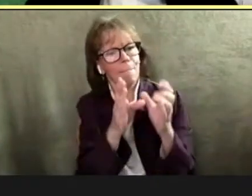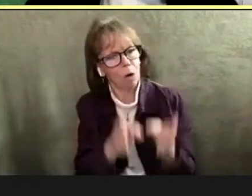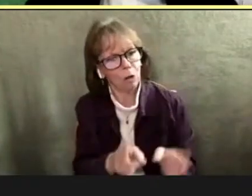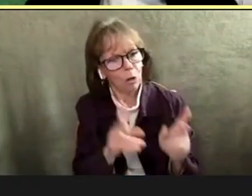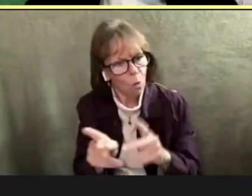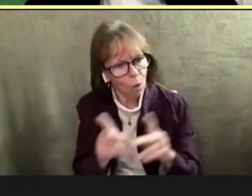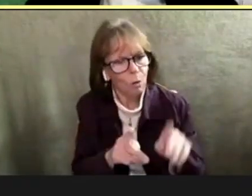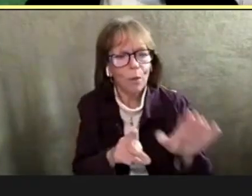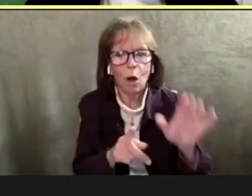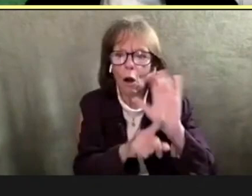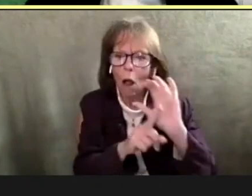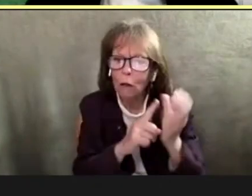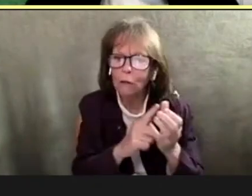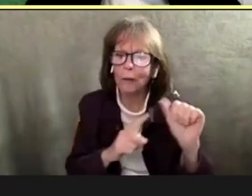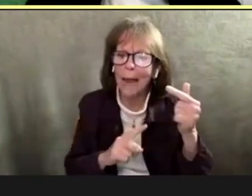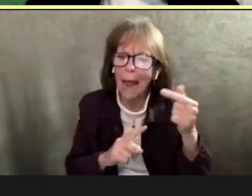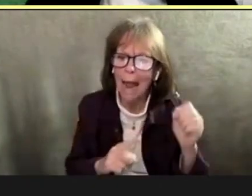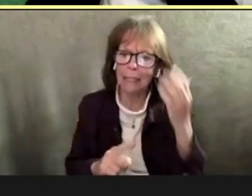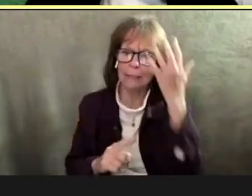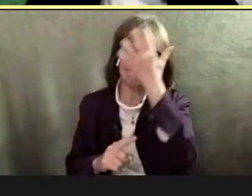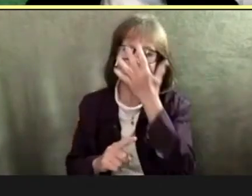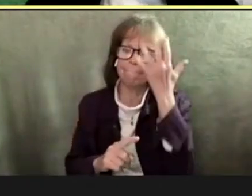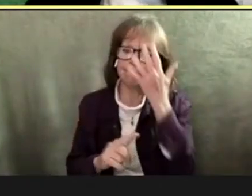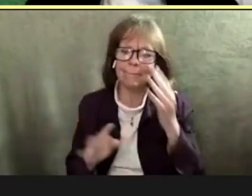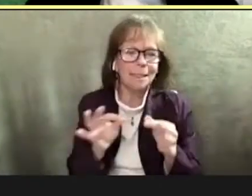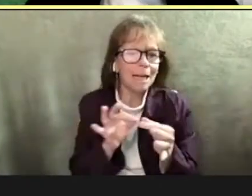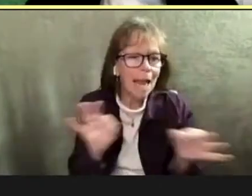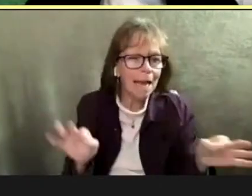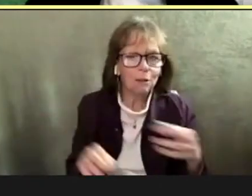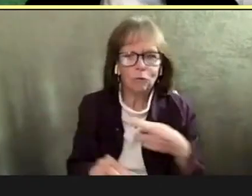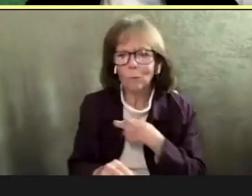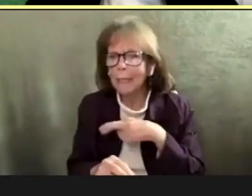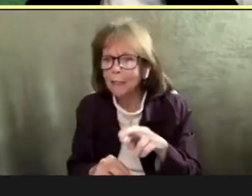age, language, appearance, religion, birth or